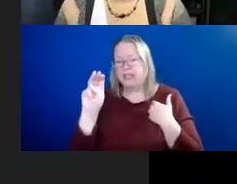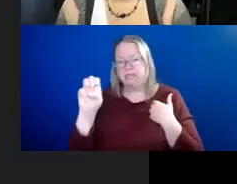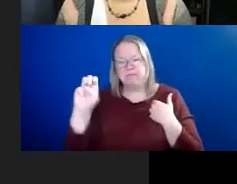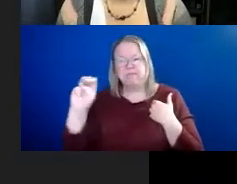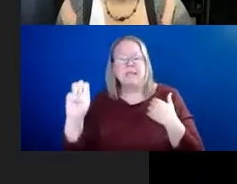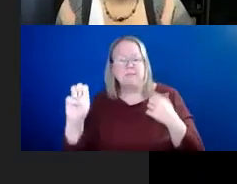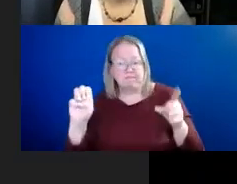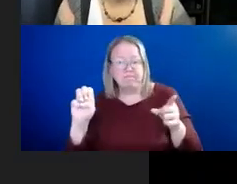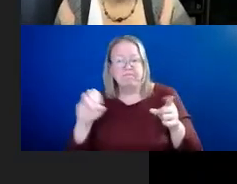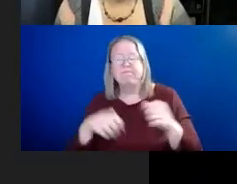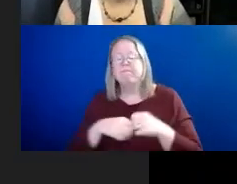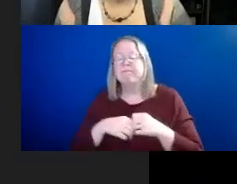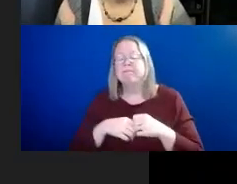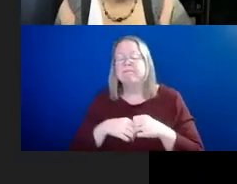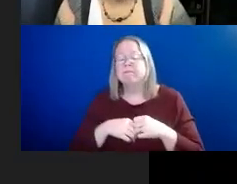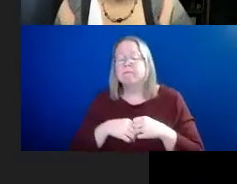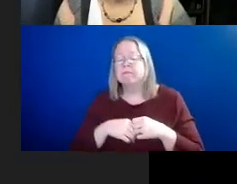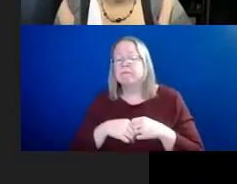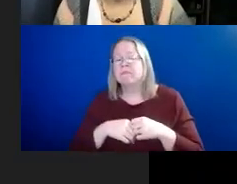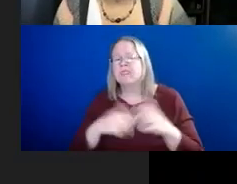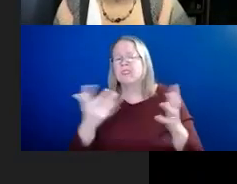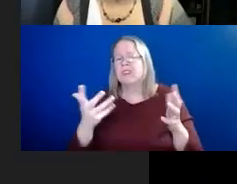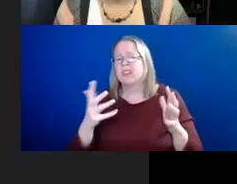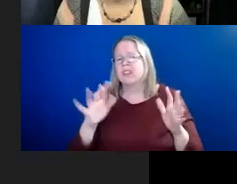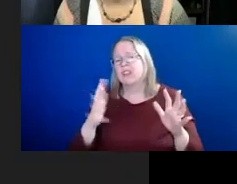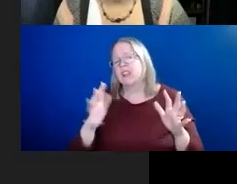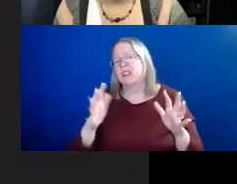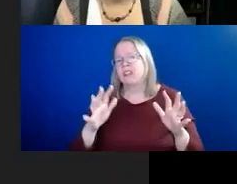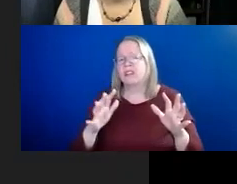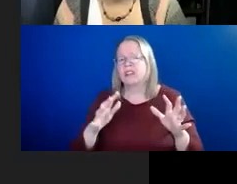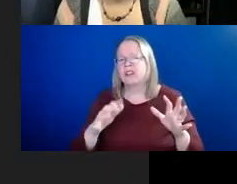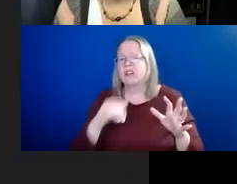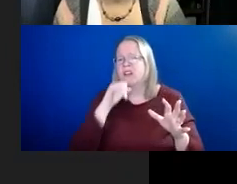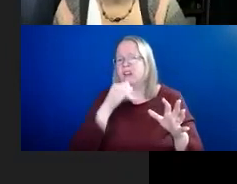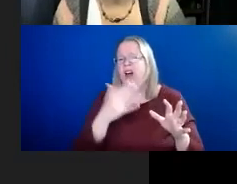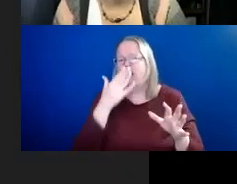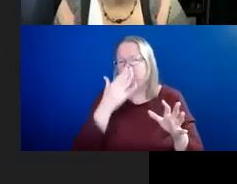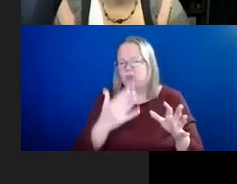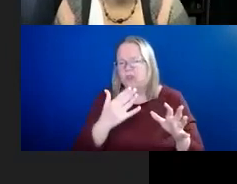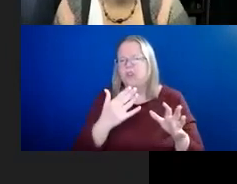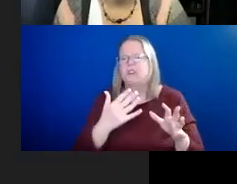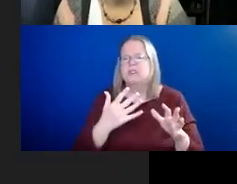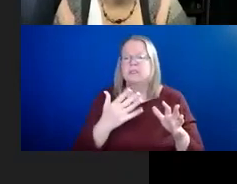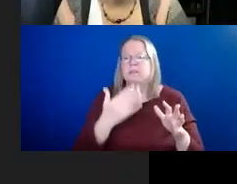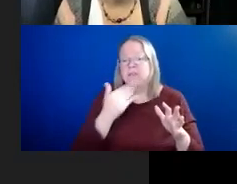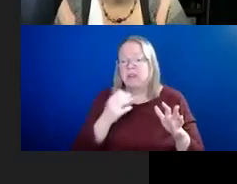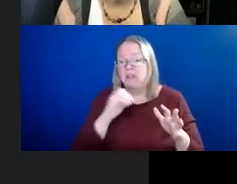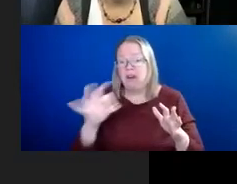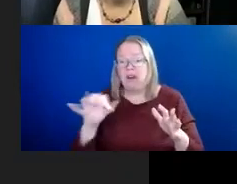13:24:42 Here is sort of the not very good 13:24:47 , almost would be better off not bothering, text reads 13:24:55 "meet looking at the F my kid got for the math homework I solved". 13:25:01 It doesn't give you much clarity if you build that into and I presentation but if someone was presenting 13:25:05 and they just said, so I have this image on the screen right now and sitting near its offscreen 13:25:10 there's an adult baboon who is clutching a paper and deeply focused on it. The baby baboon is 13:25:13 looking off in the distance waiting for the parent.